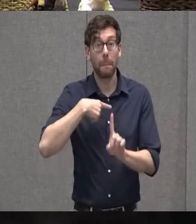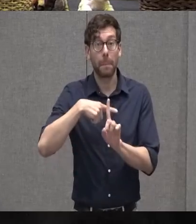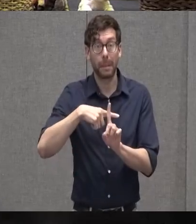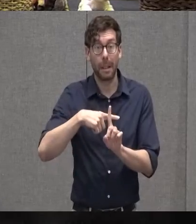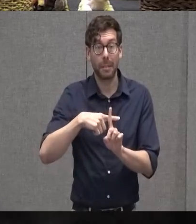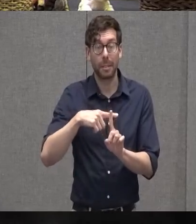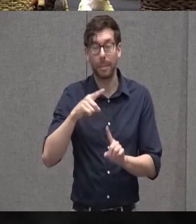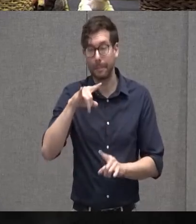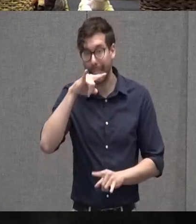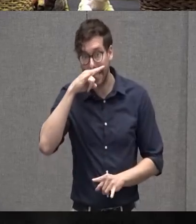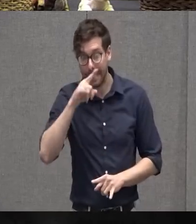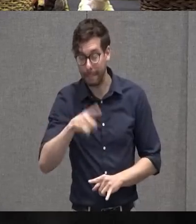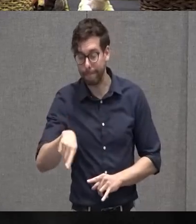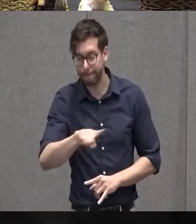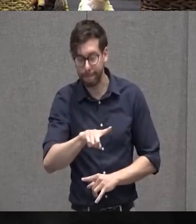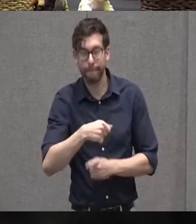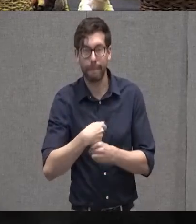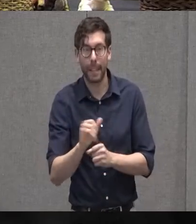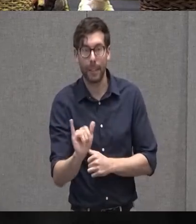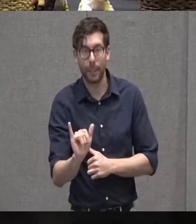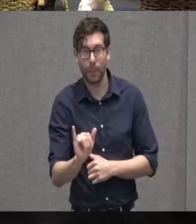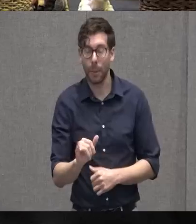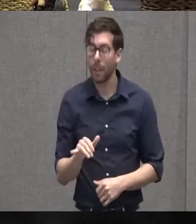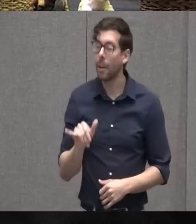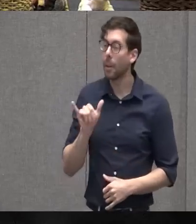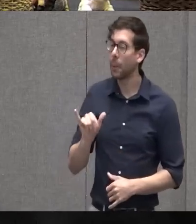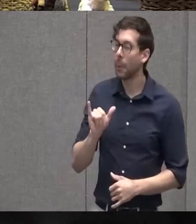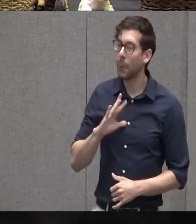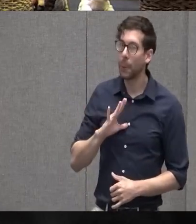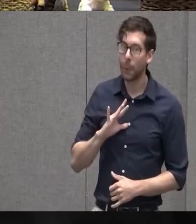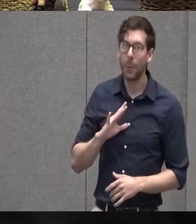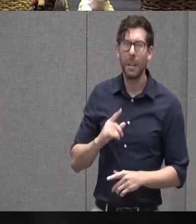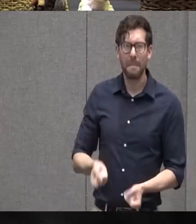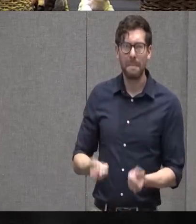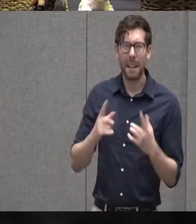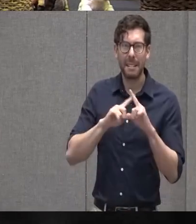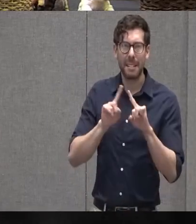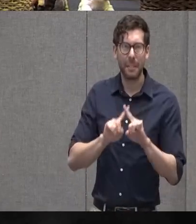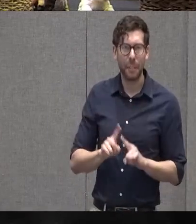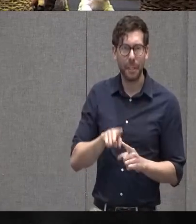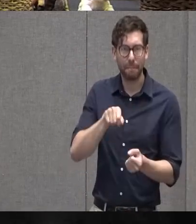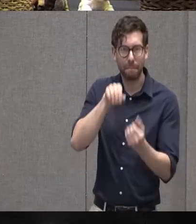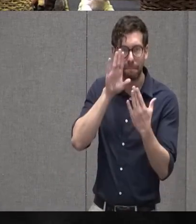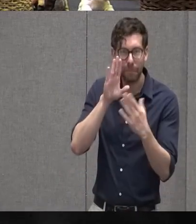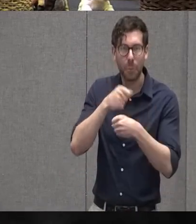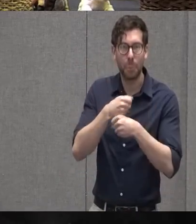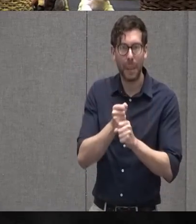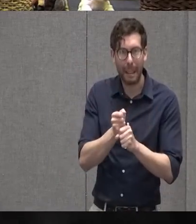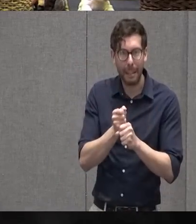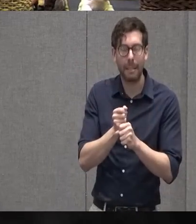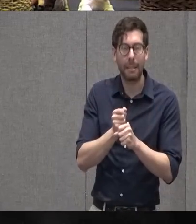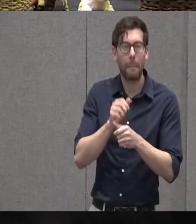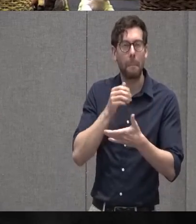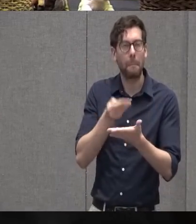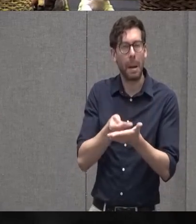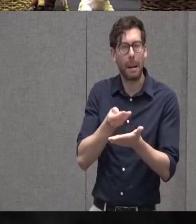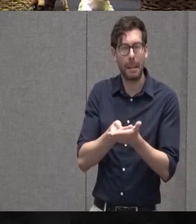that you could make currency or money. I made rectangles that say one. What did yours look like?